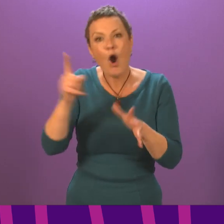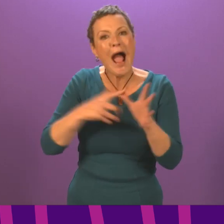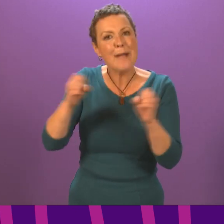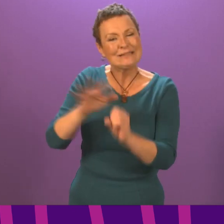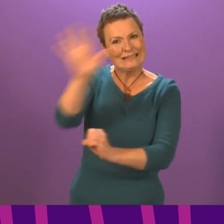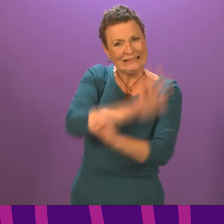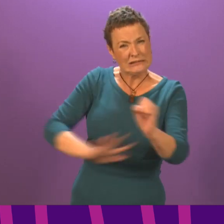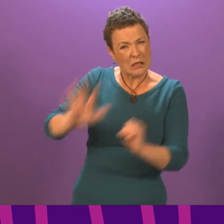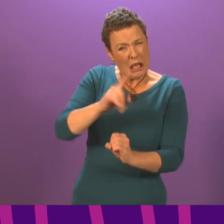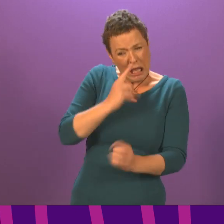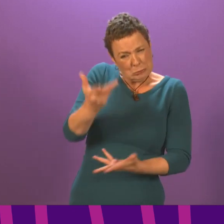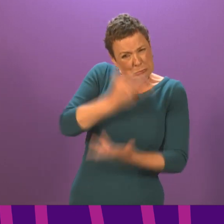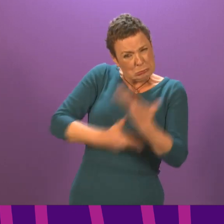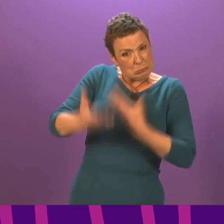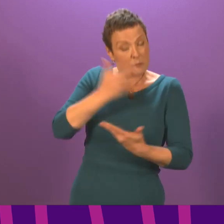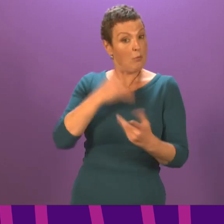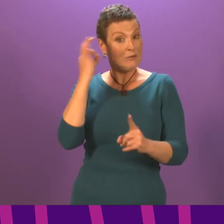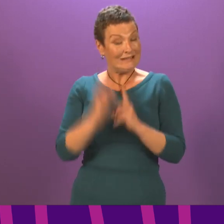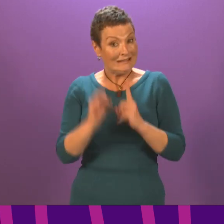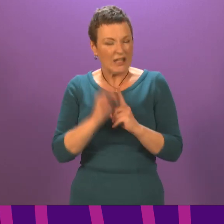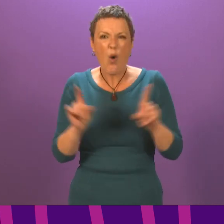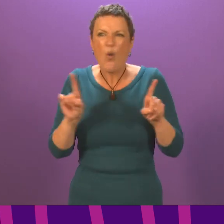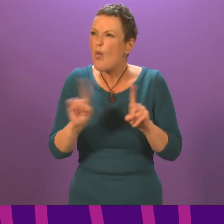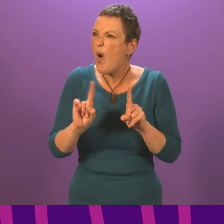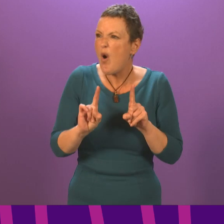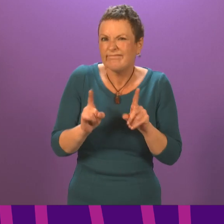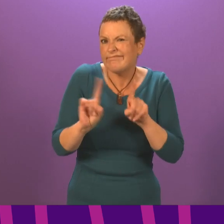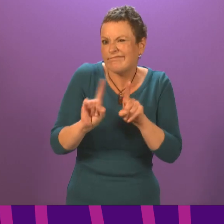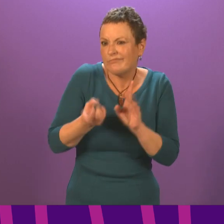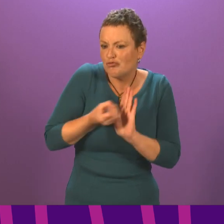on the types of community transmission that have increased the infection’s spread? Other